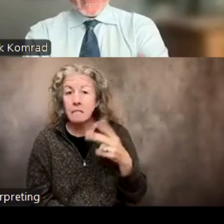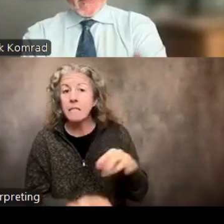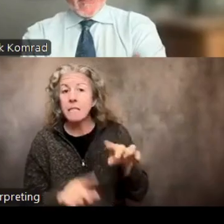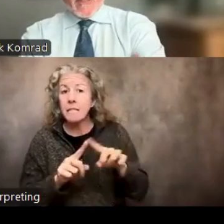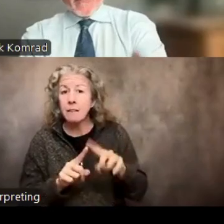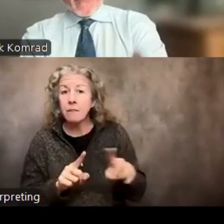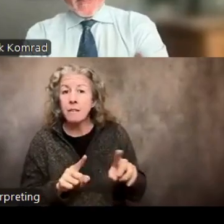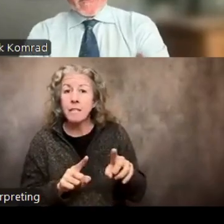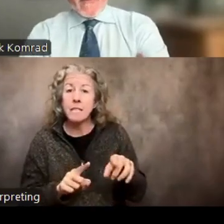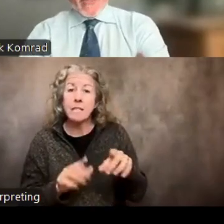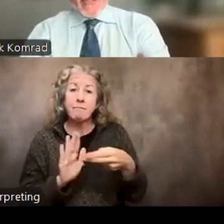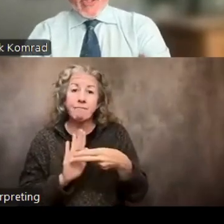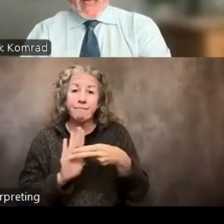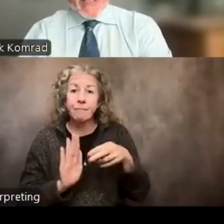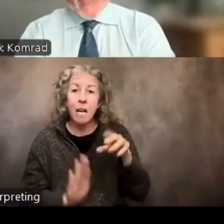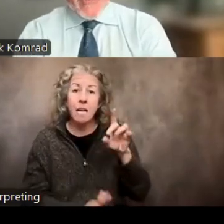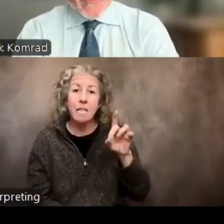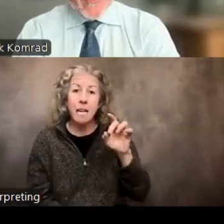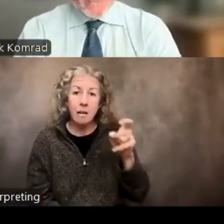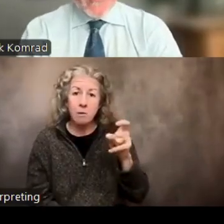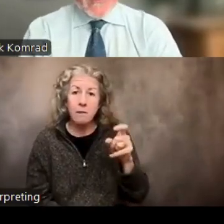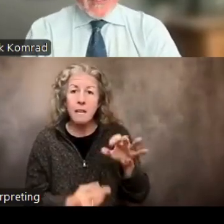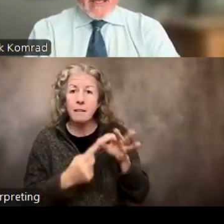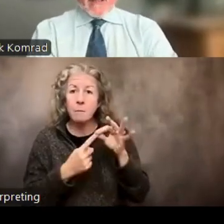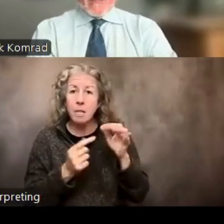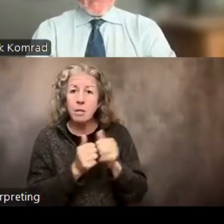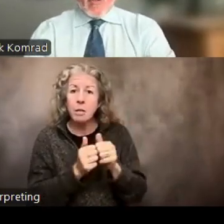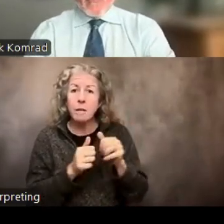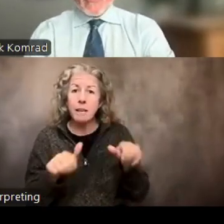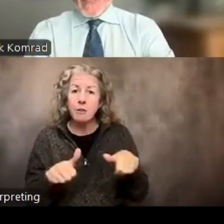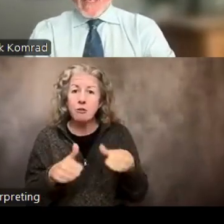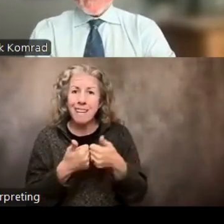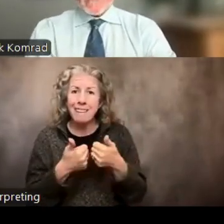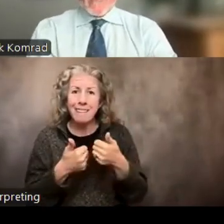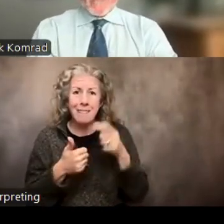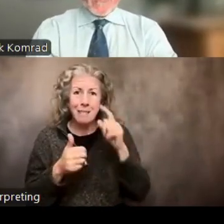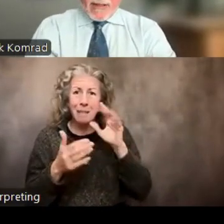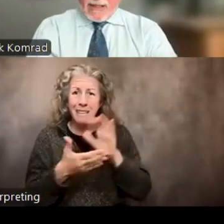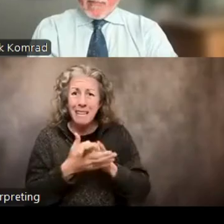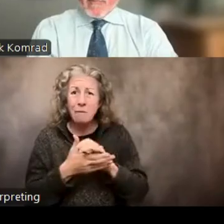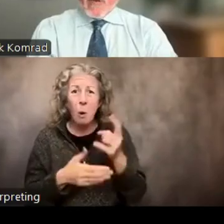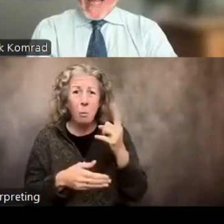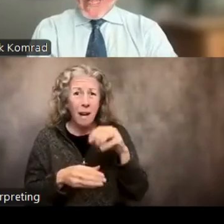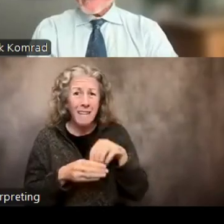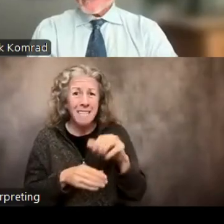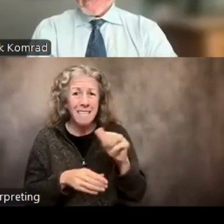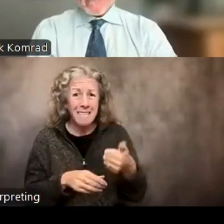What really especially challenges belief is that, you know, almost one out of 10 of these people actually had